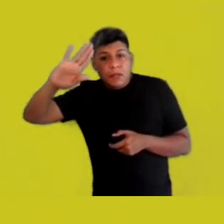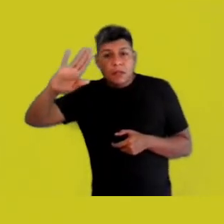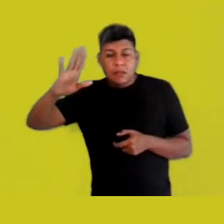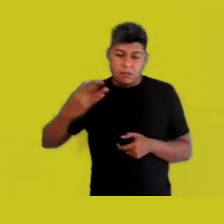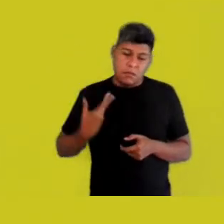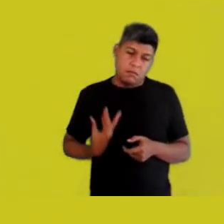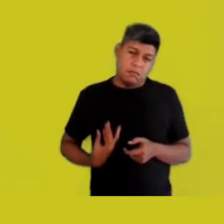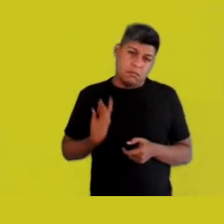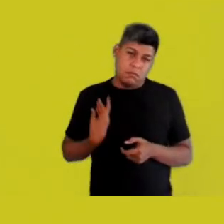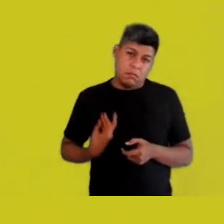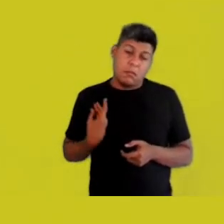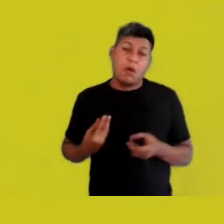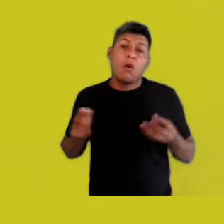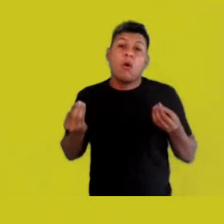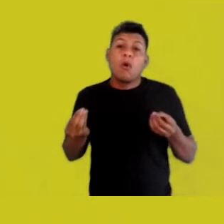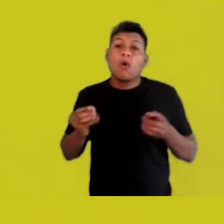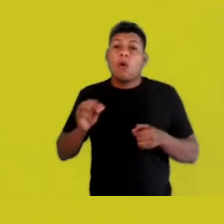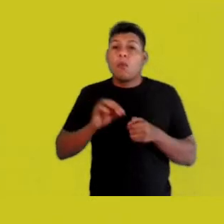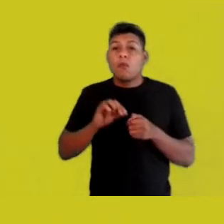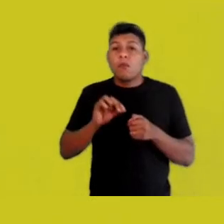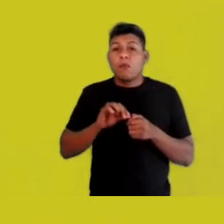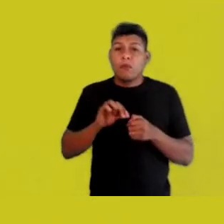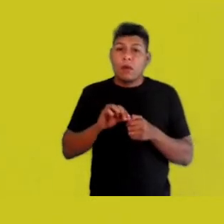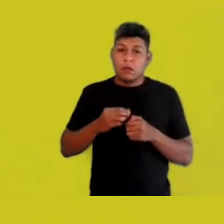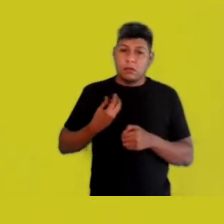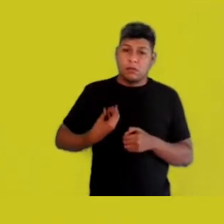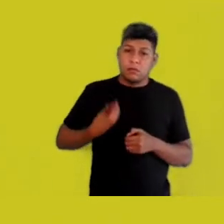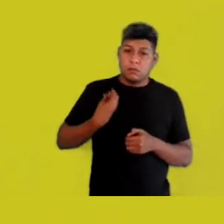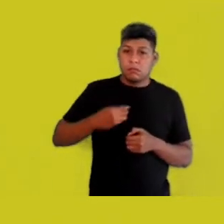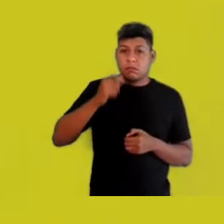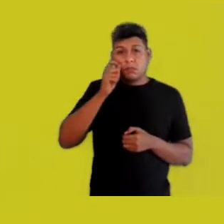And how can we twist it so that it means